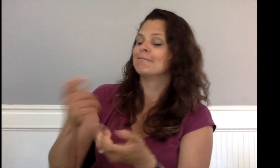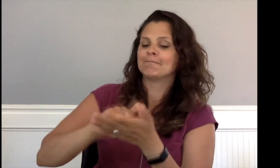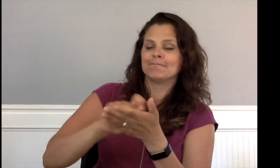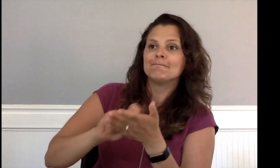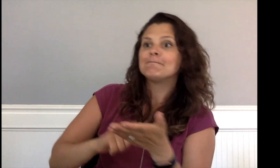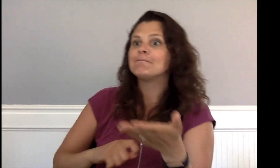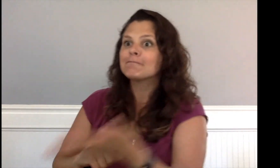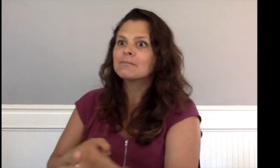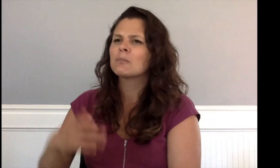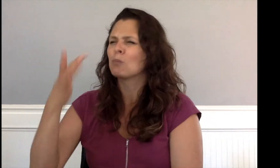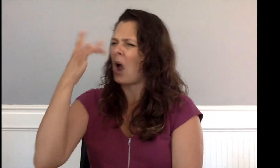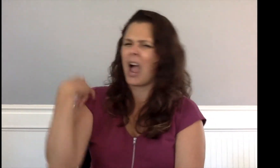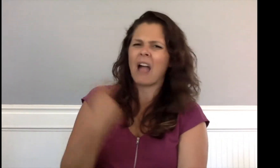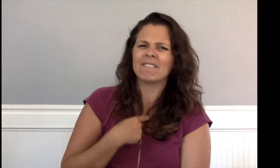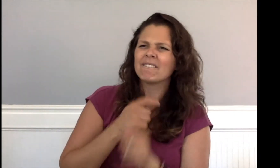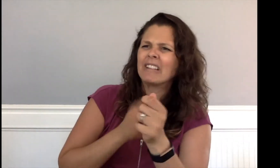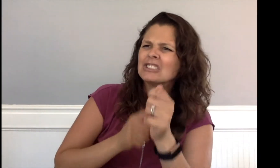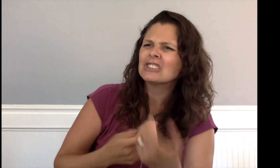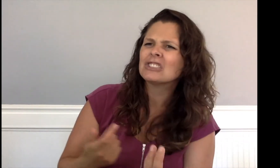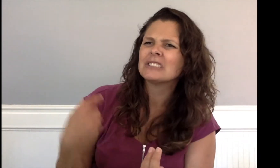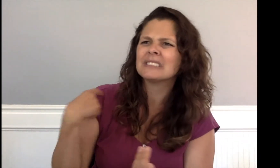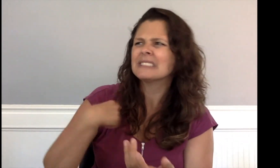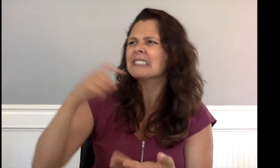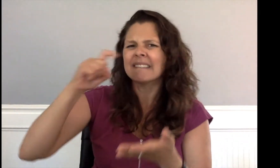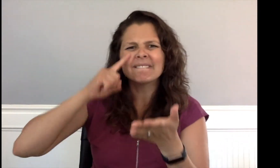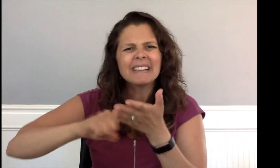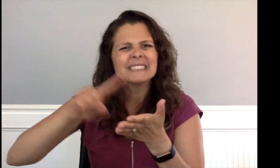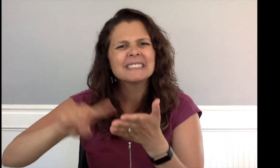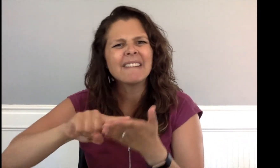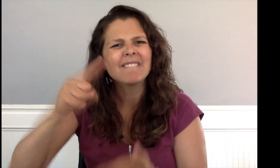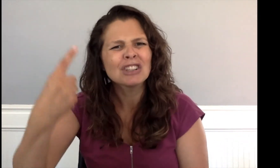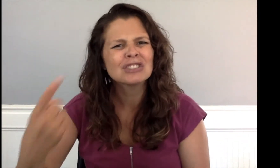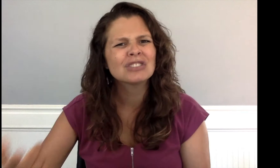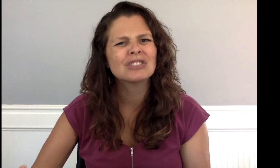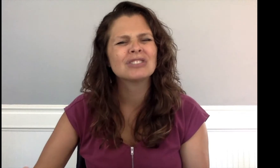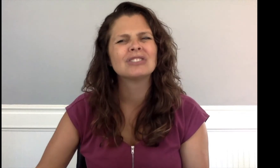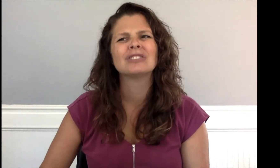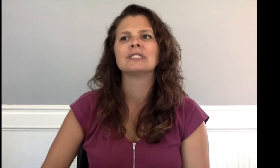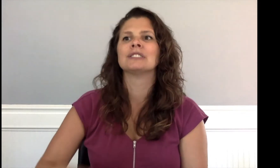pulled out her notepad and pen. "Why are we fishing?" Frog wrote. "We need to be investigating!"